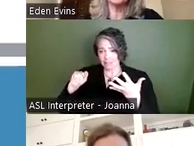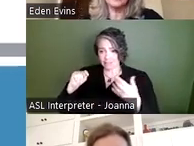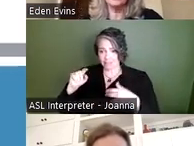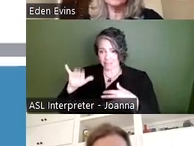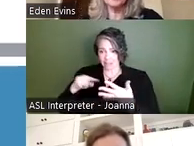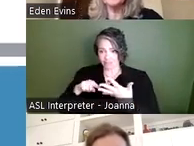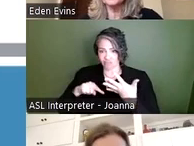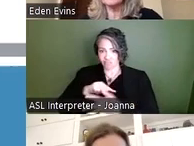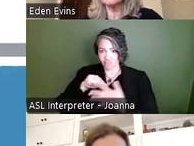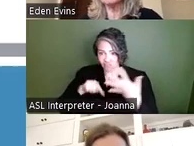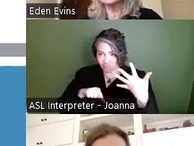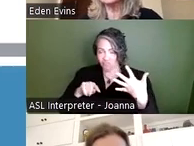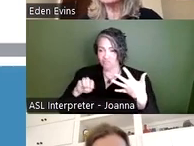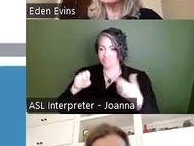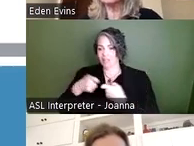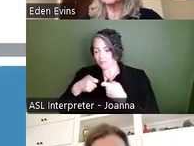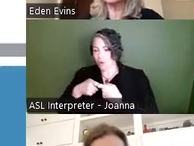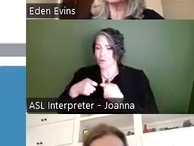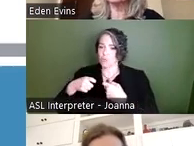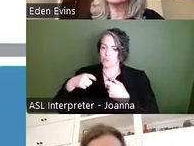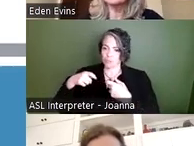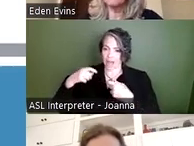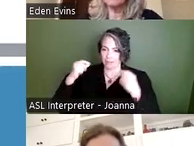without a proven track record and certainly with good reason to think they were going